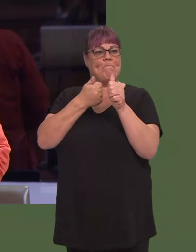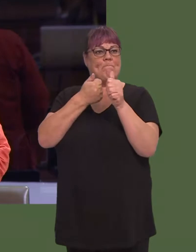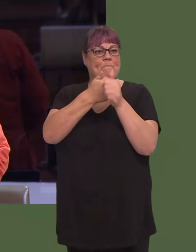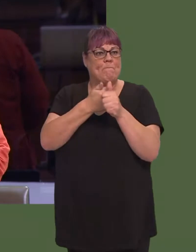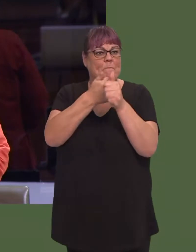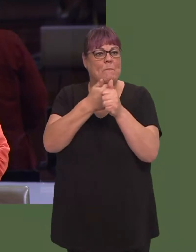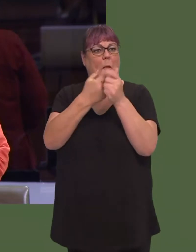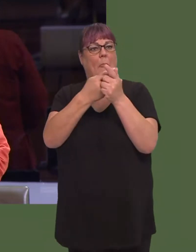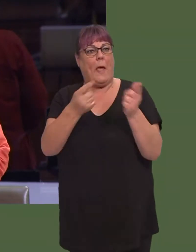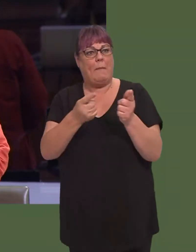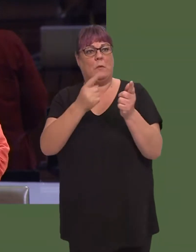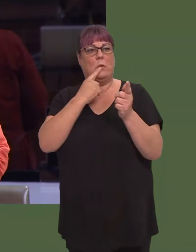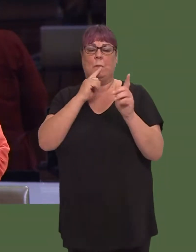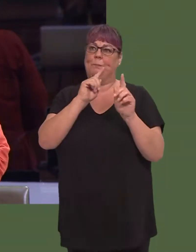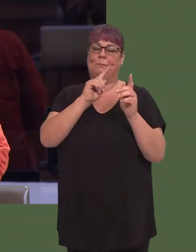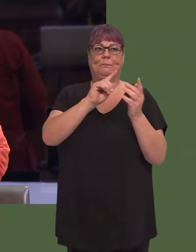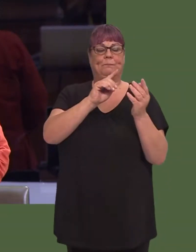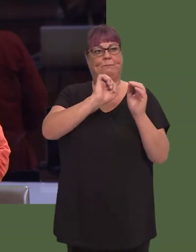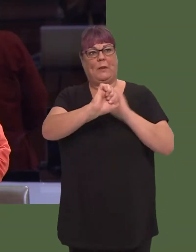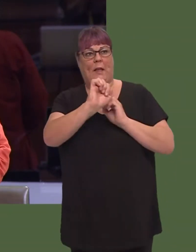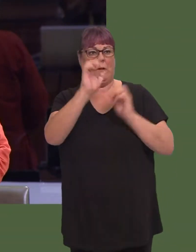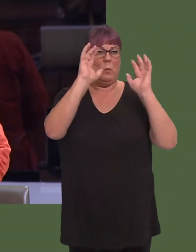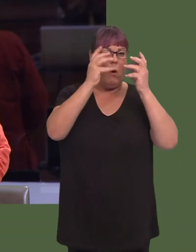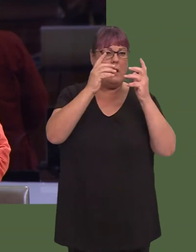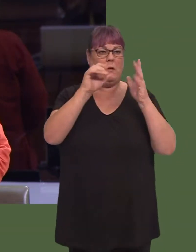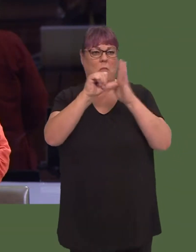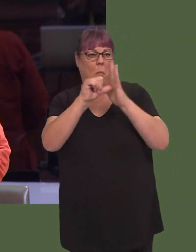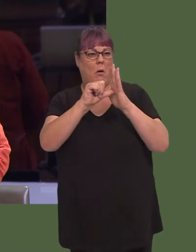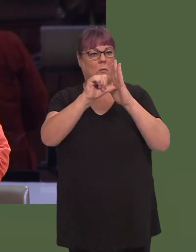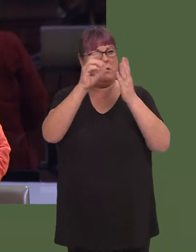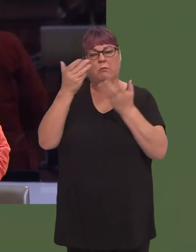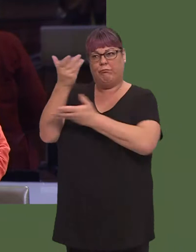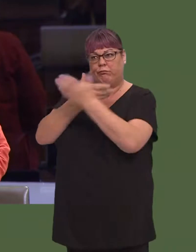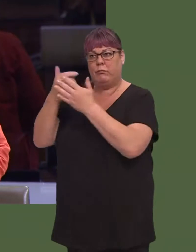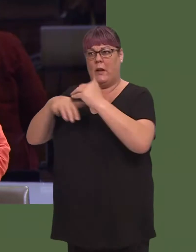acute. What I can tell him, though, is that, in terms of Powys, in August, 71.2 per cent